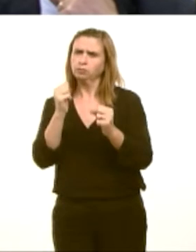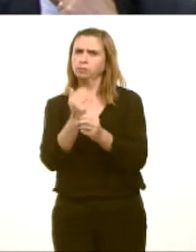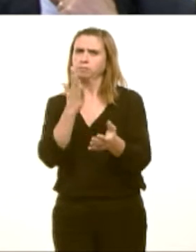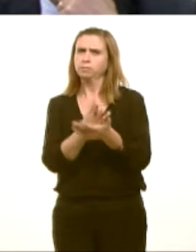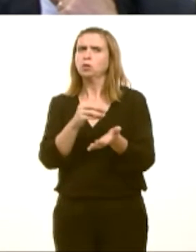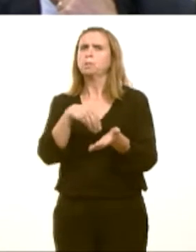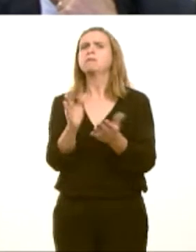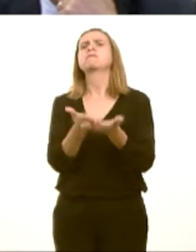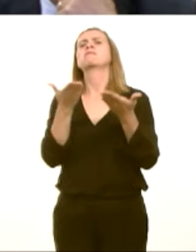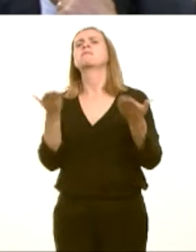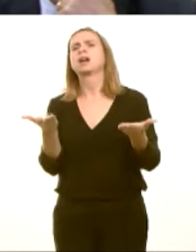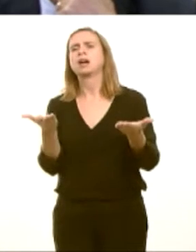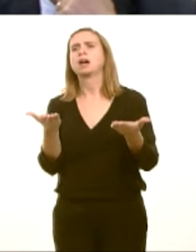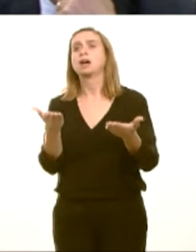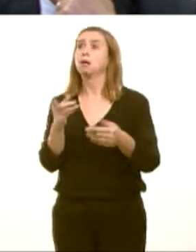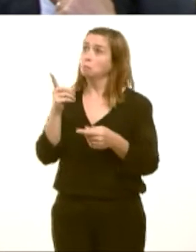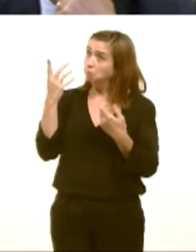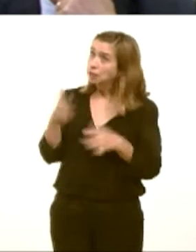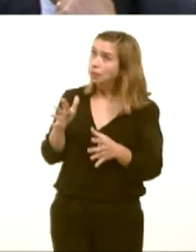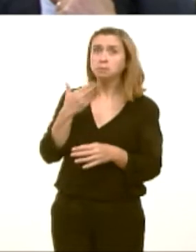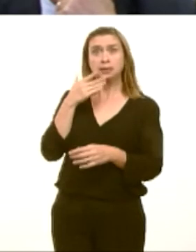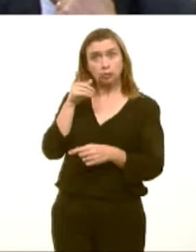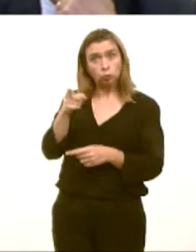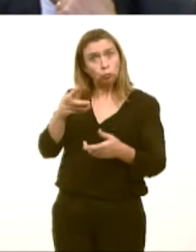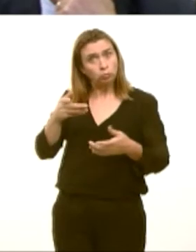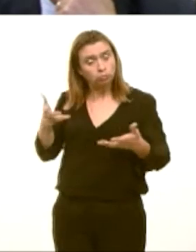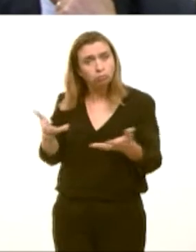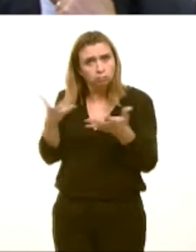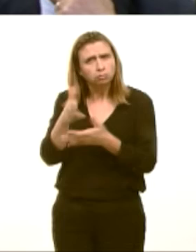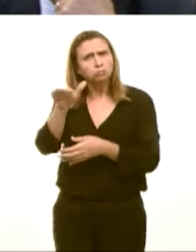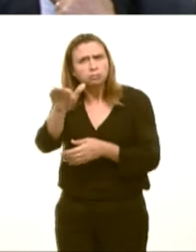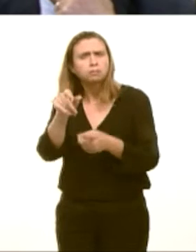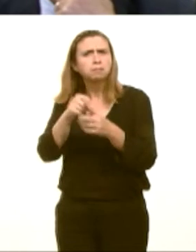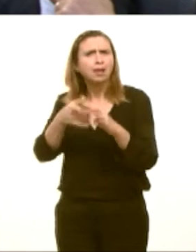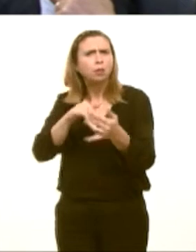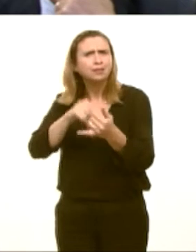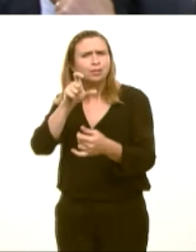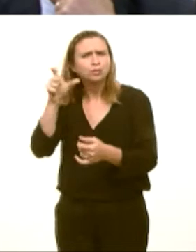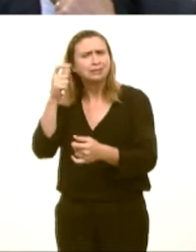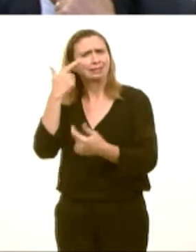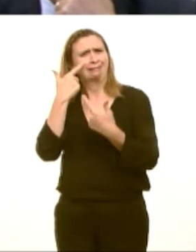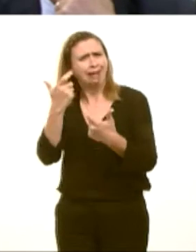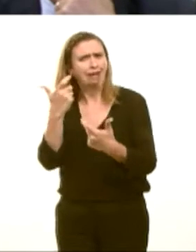There is no evidence that Powys County Council has done that. Would you urge Powys County Council to think very carefully on the effects on some of our